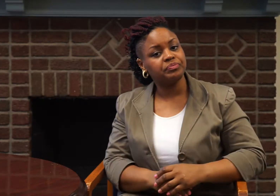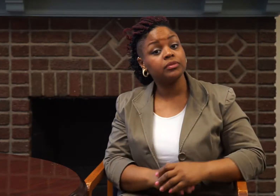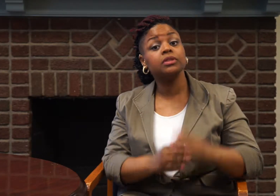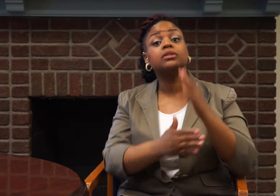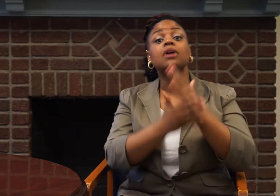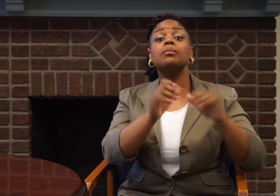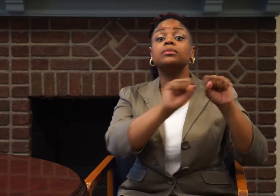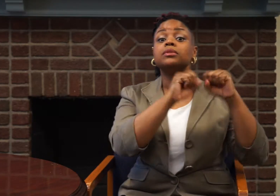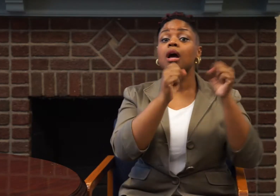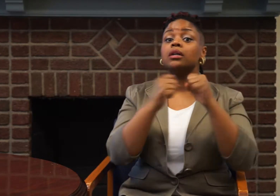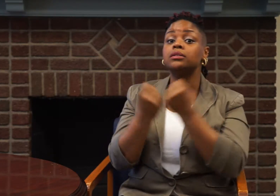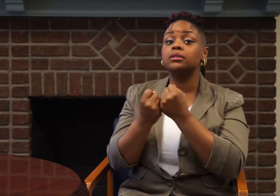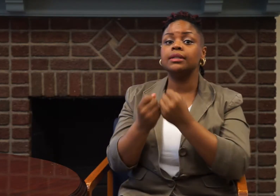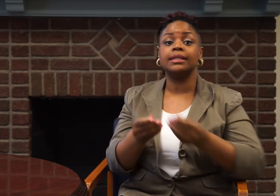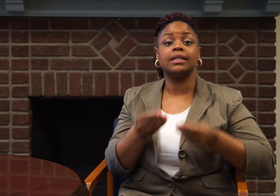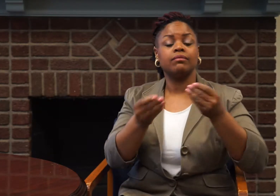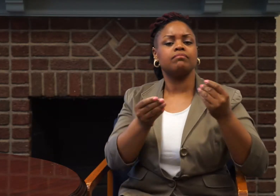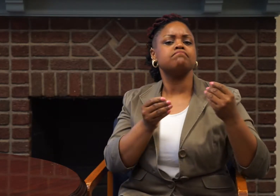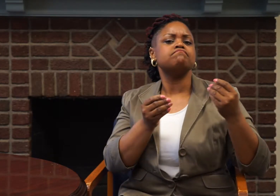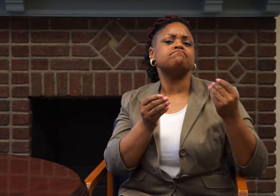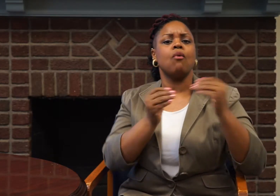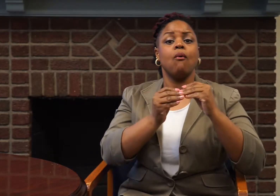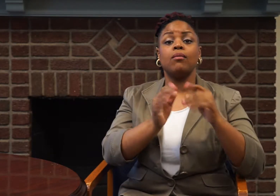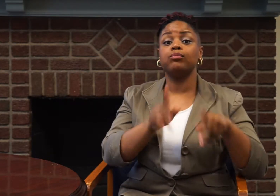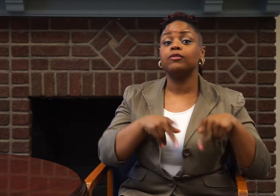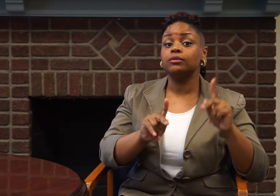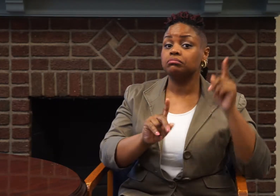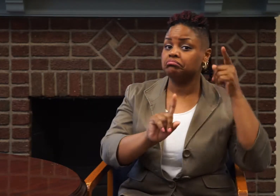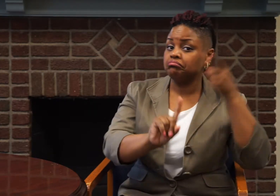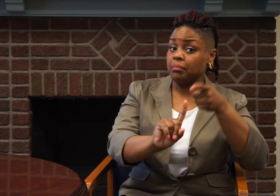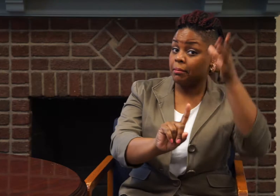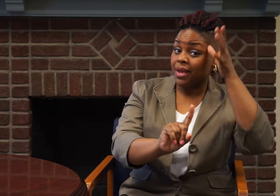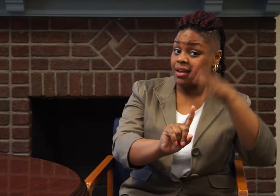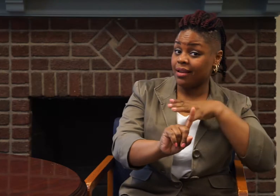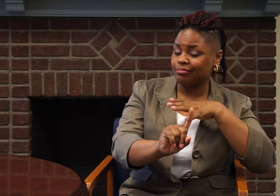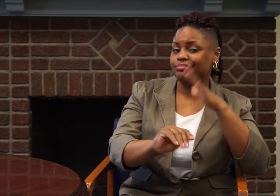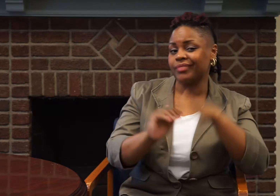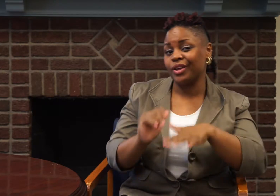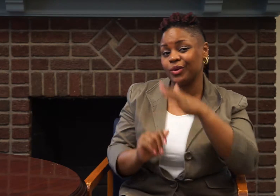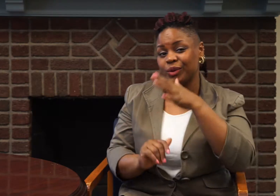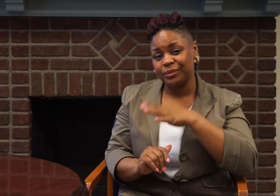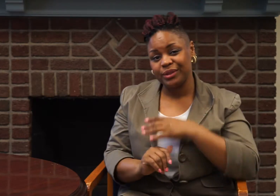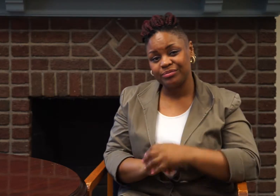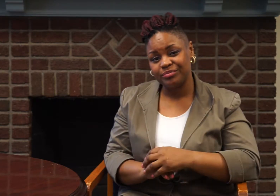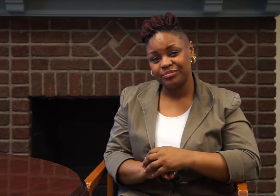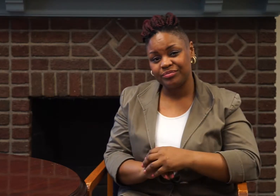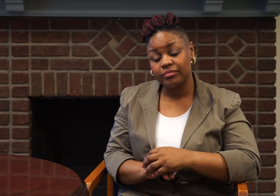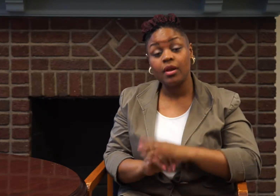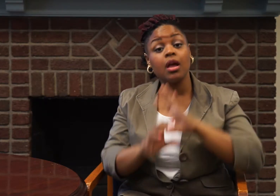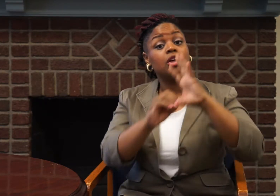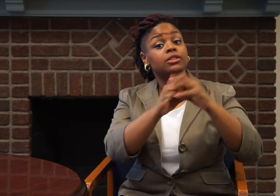How do we see this happen? For example, some societies give privileges to men, but not women.